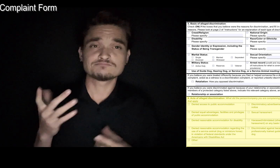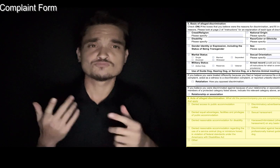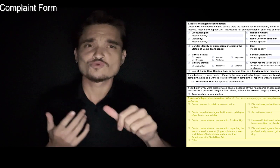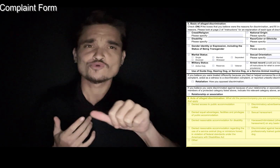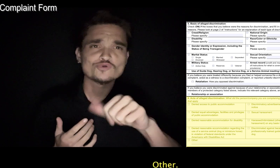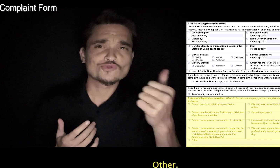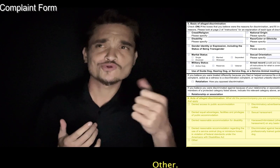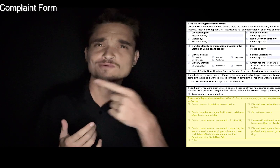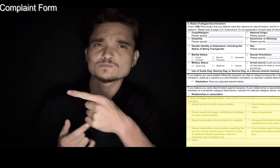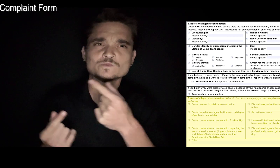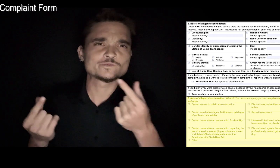Other.